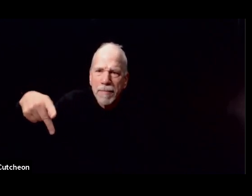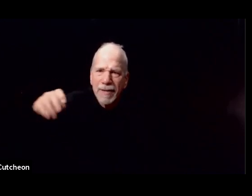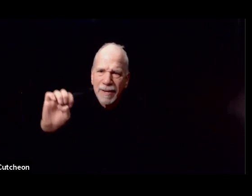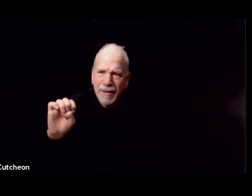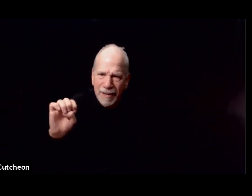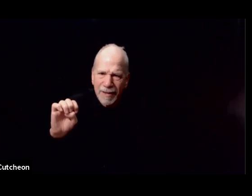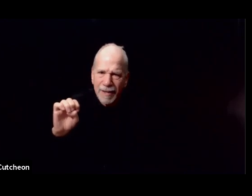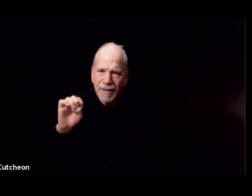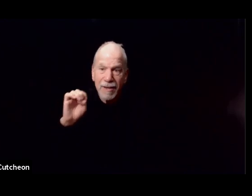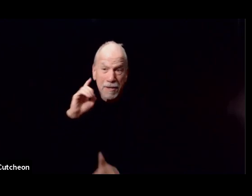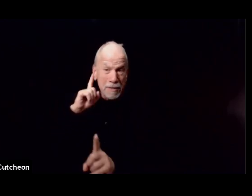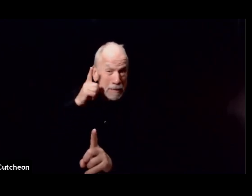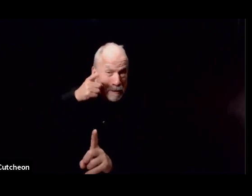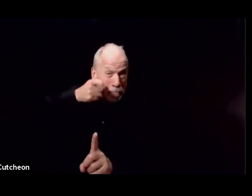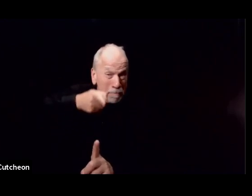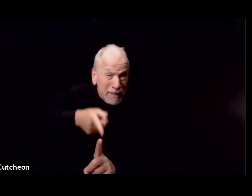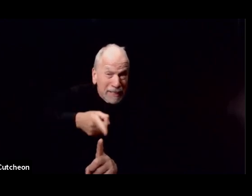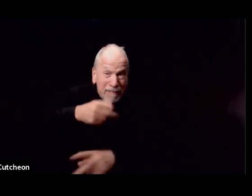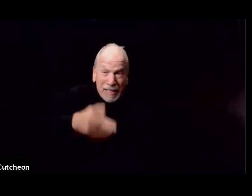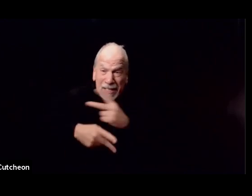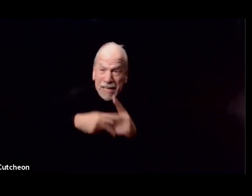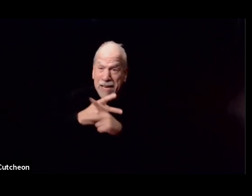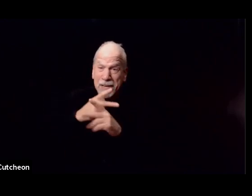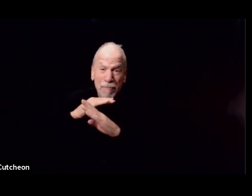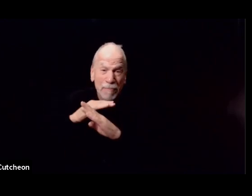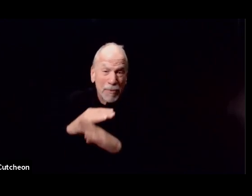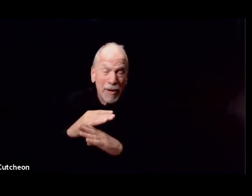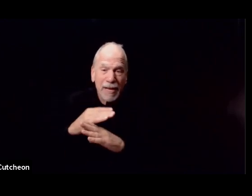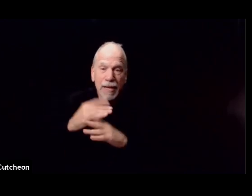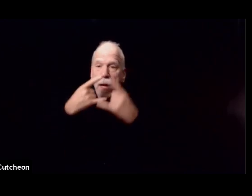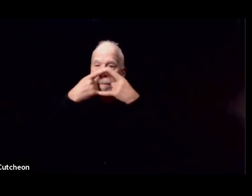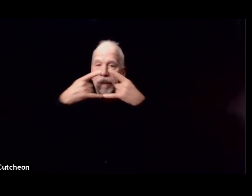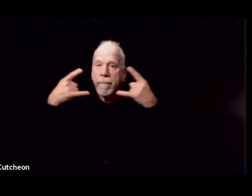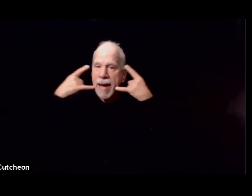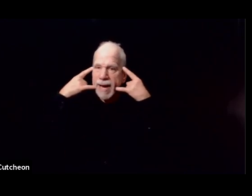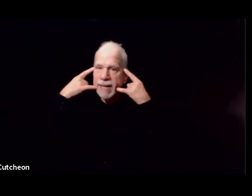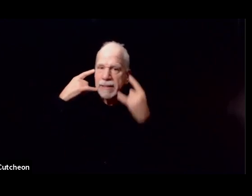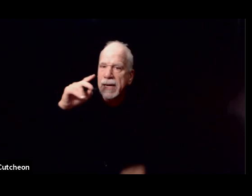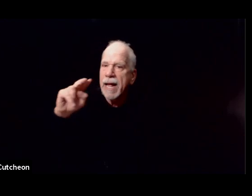are referred to as n95 masks continue to be in significant shortage.